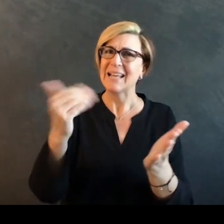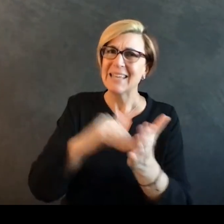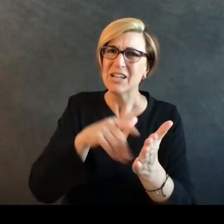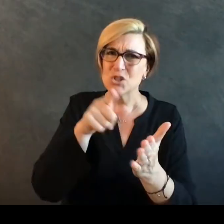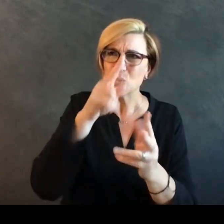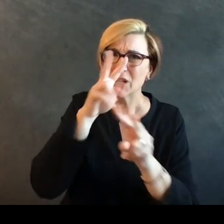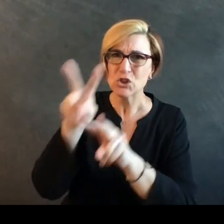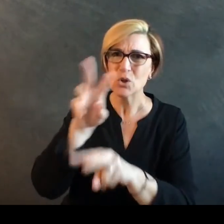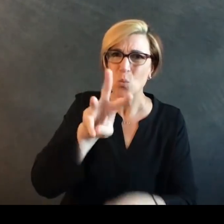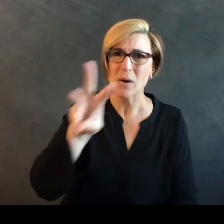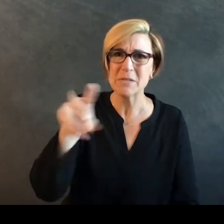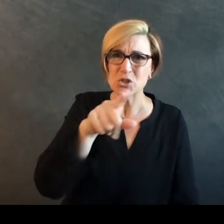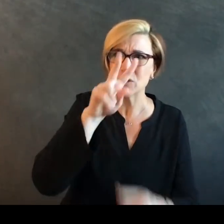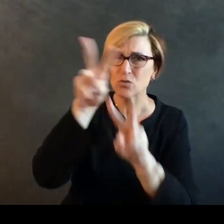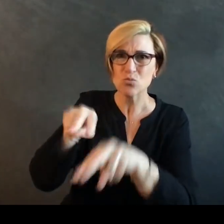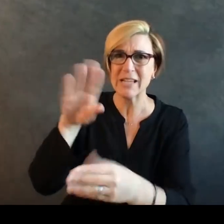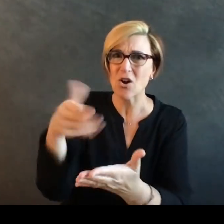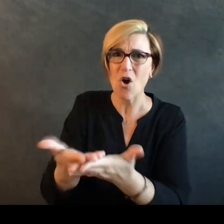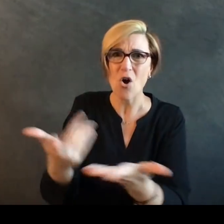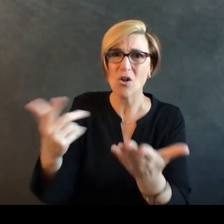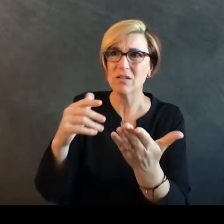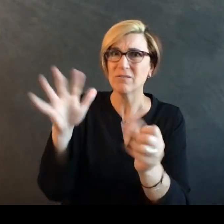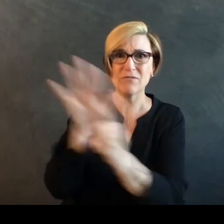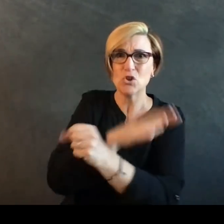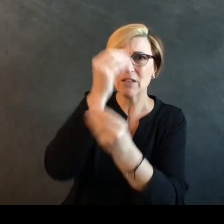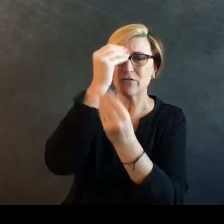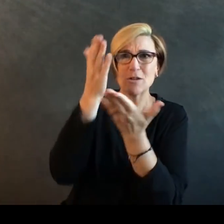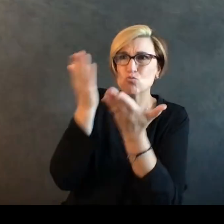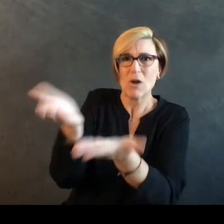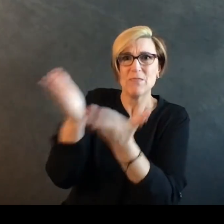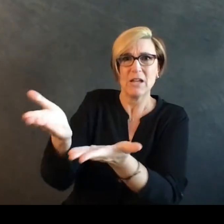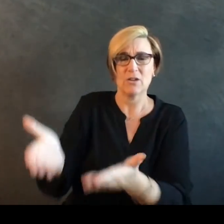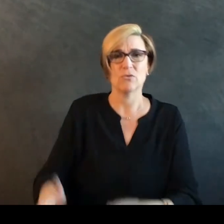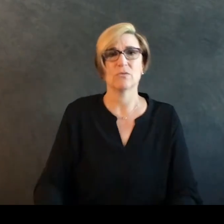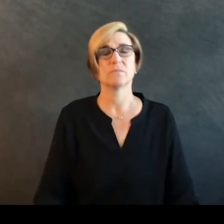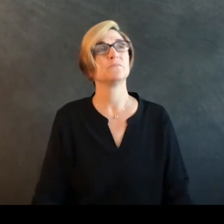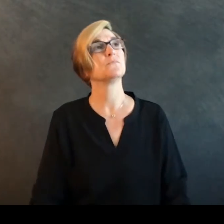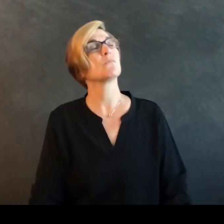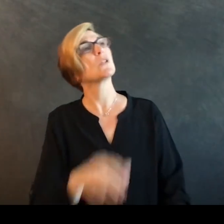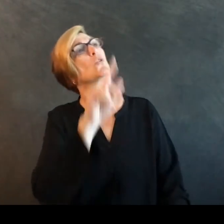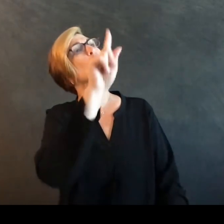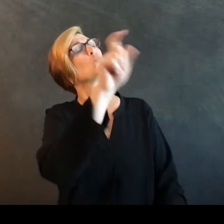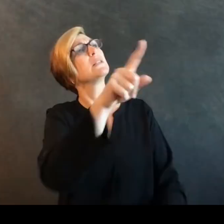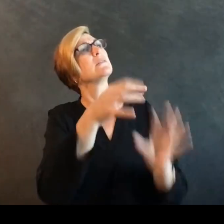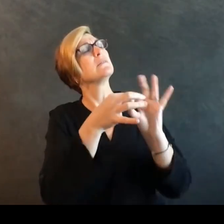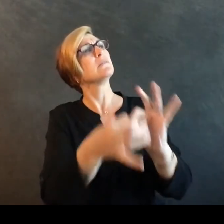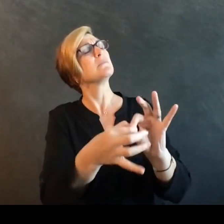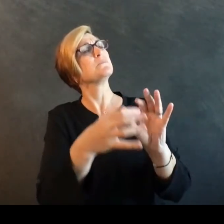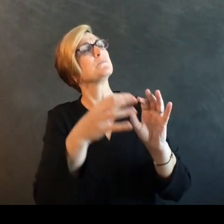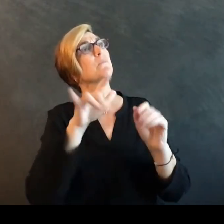applications on the airline issue again just speaker Pelosi and others have said